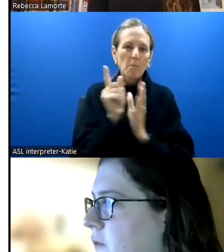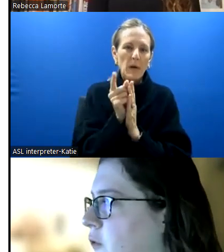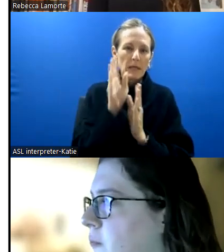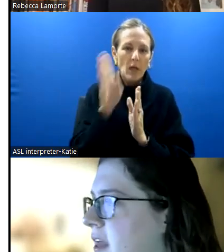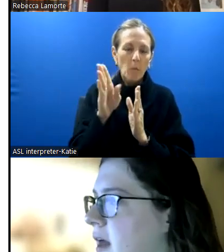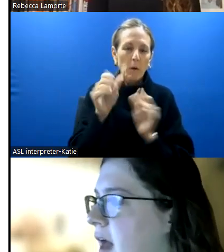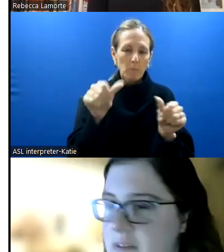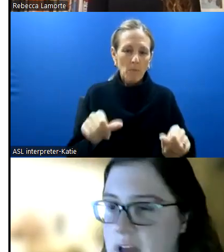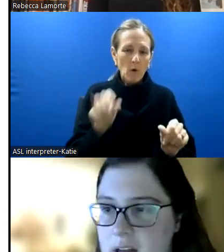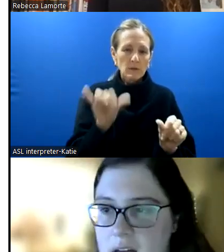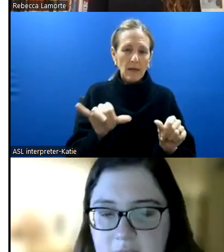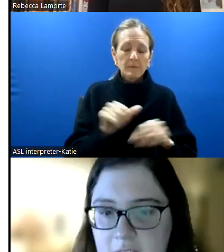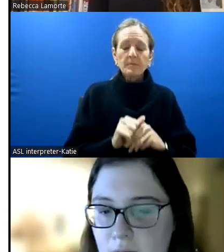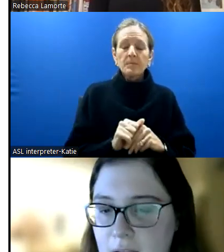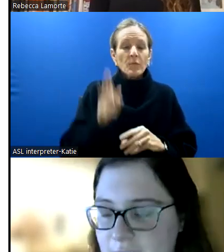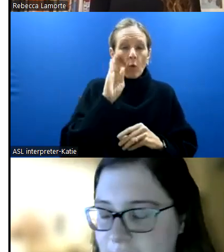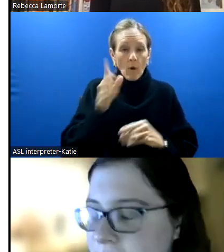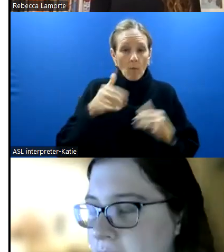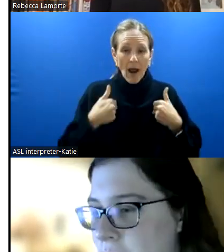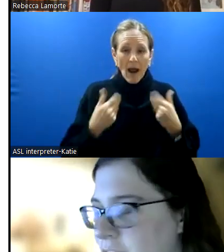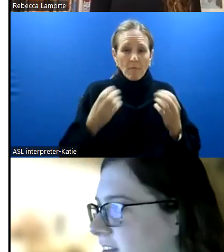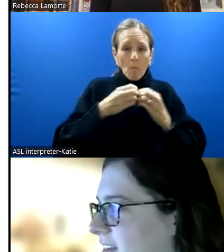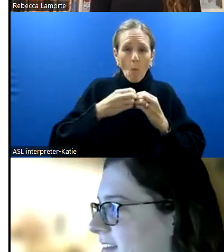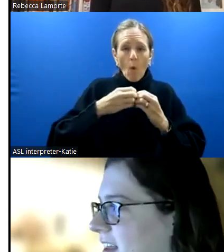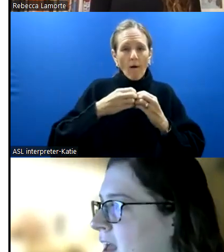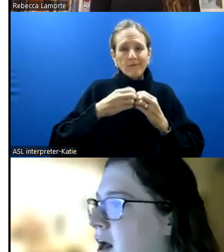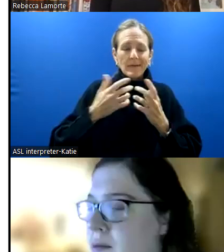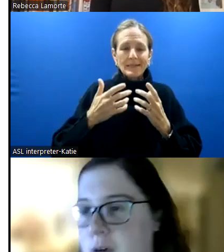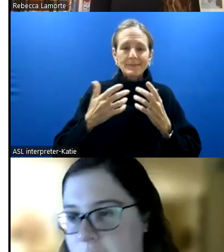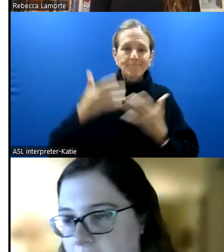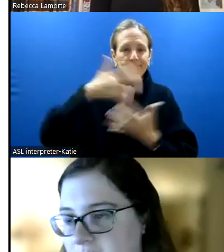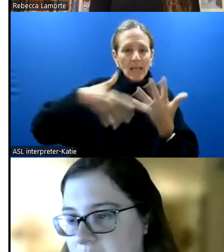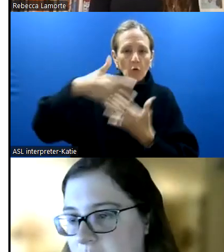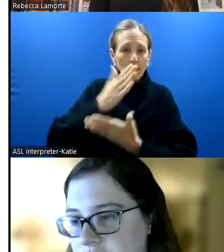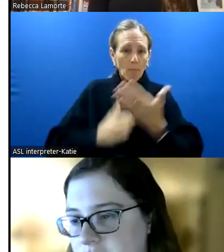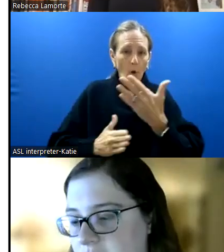We will be having kind of an interactive component to this today, both for asking questions